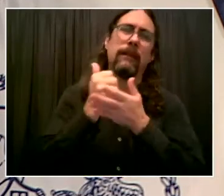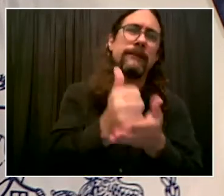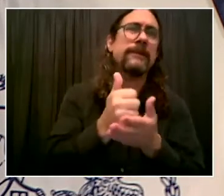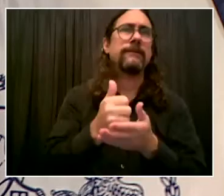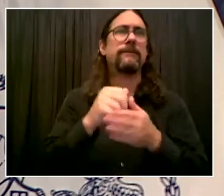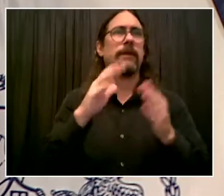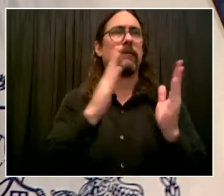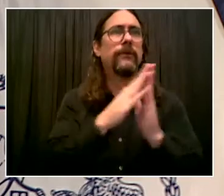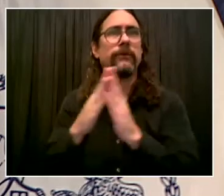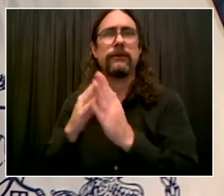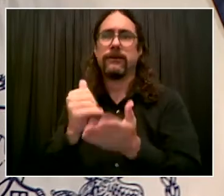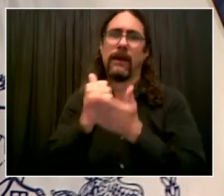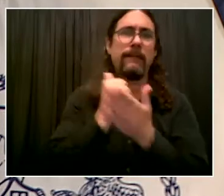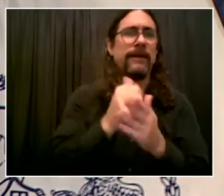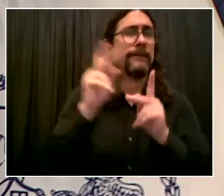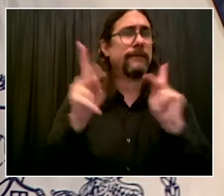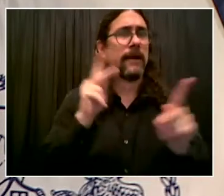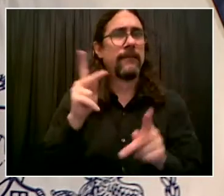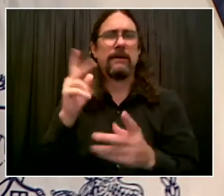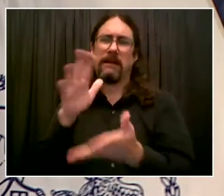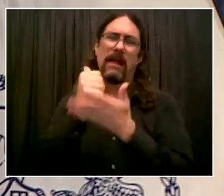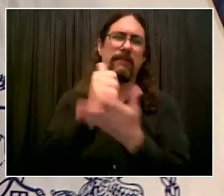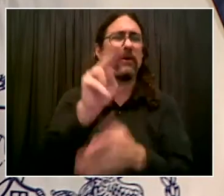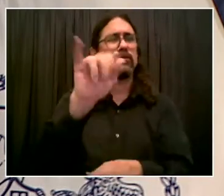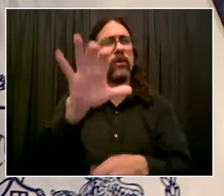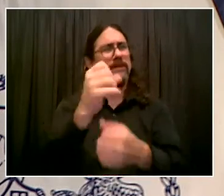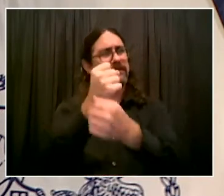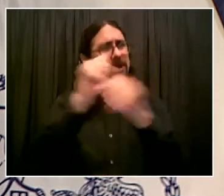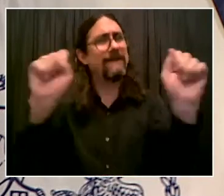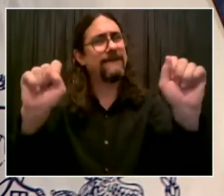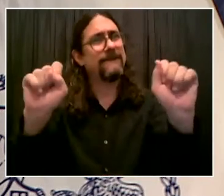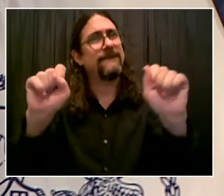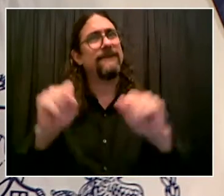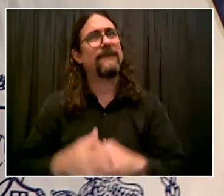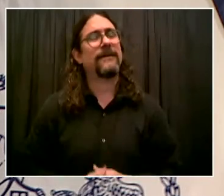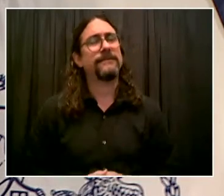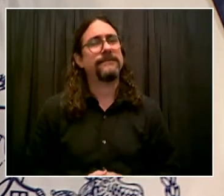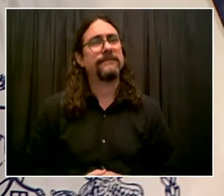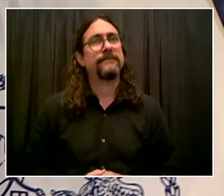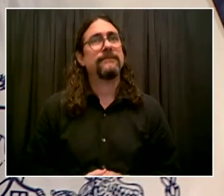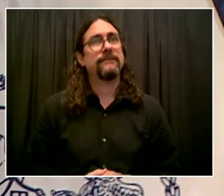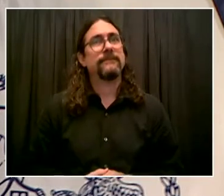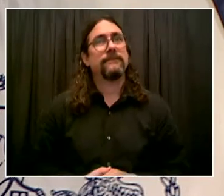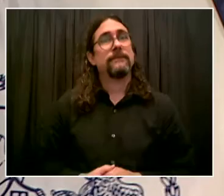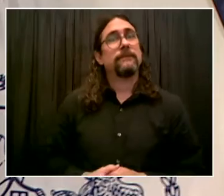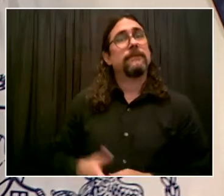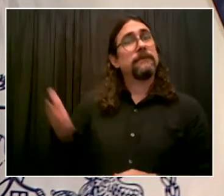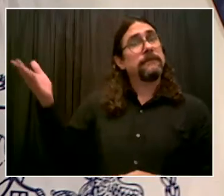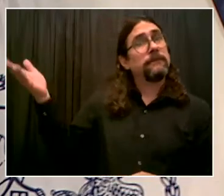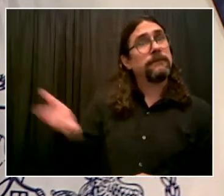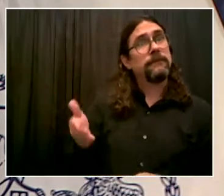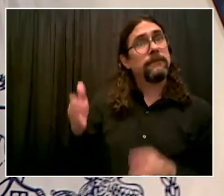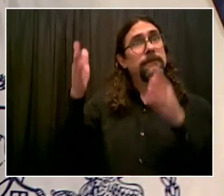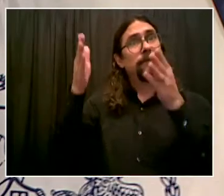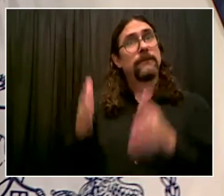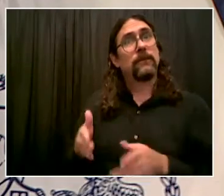STICK WITH IT, THEY HAVE SAID YES, WE ARE YOUR PARTNERS AND KEEPING NEW YORK CITY'S SAFE. I AM